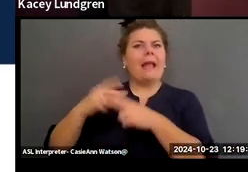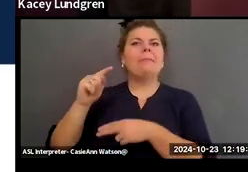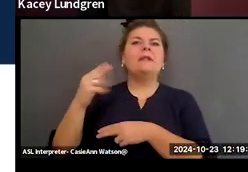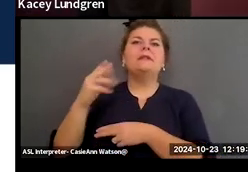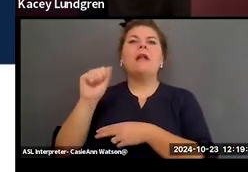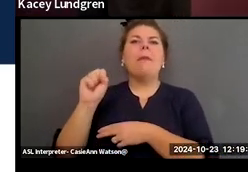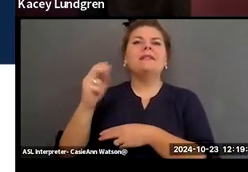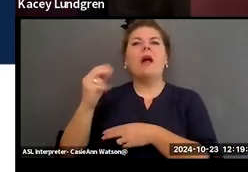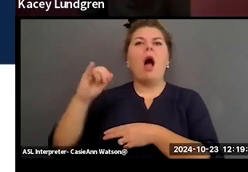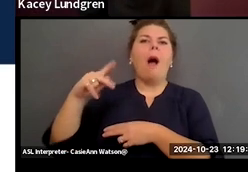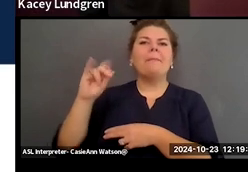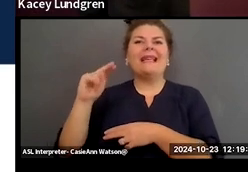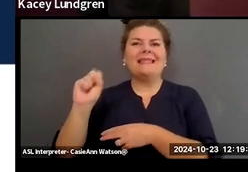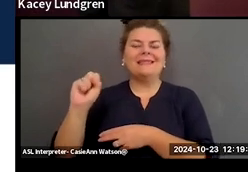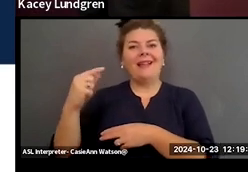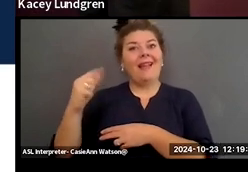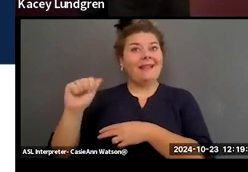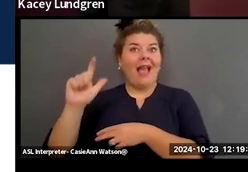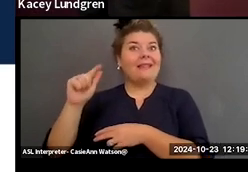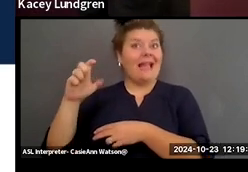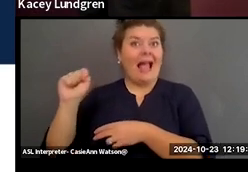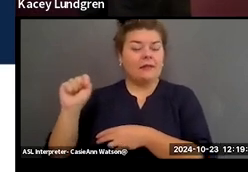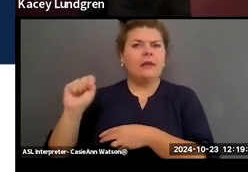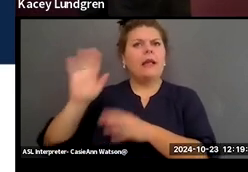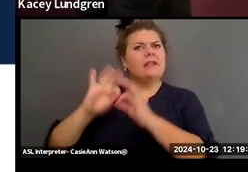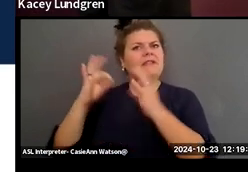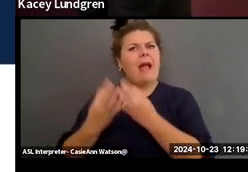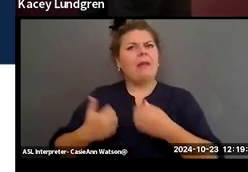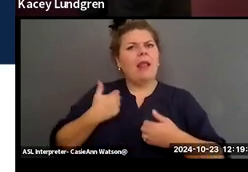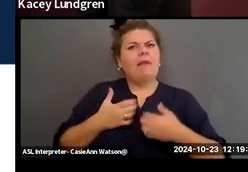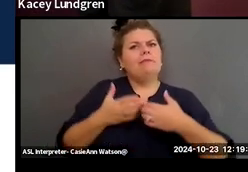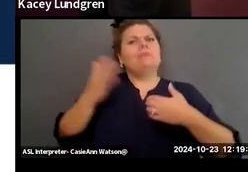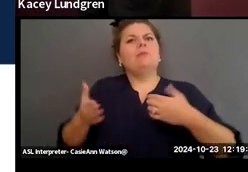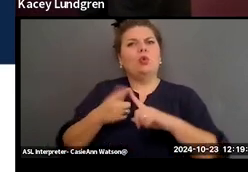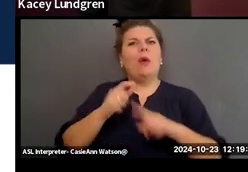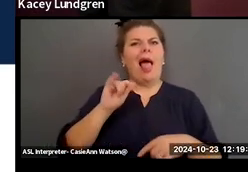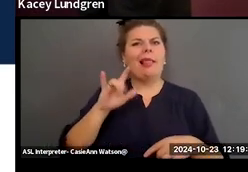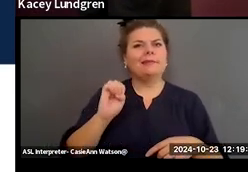was visiting his family who happened to live next door to the Cogswells. Gallaudet looked outside